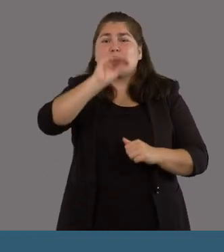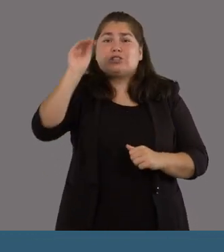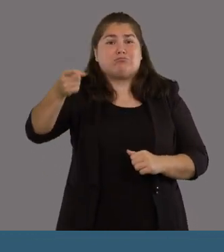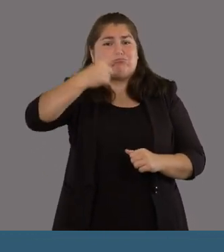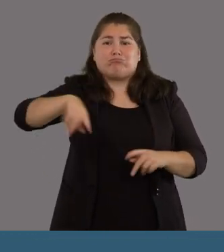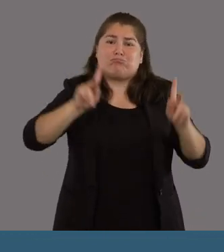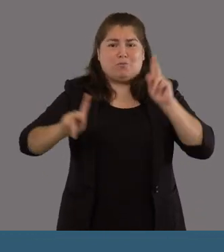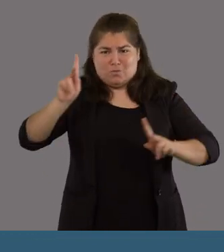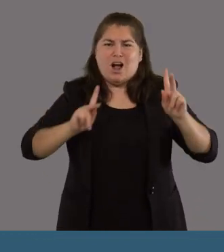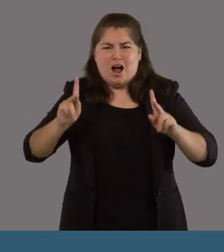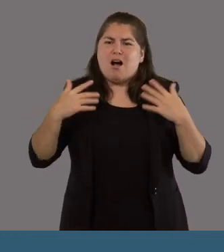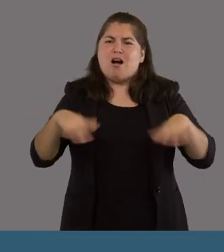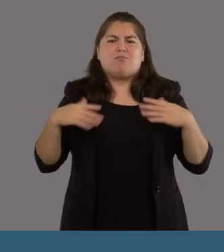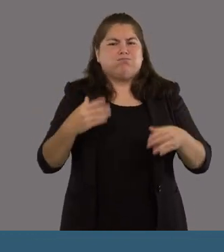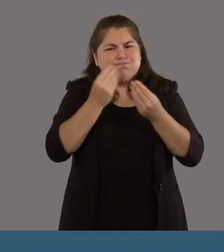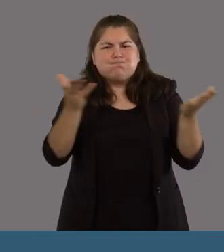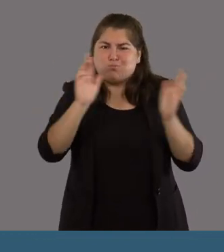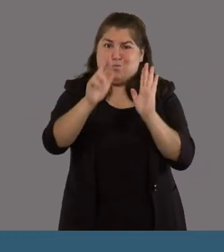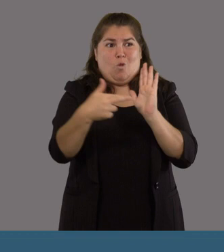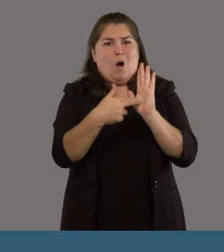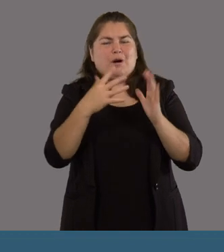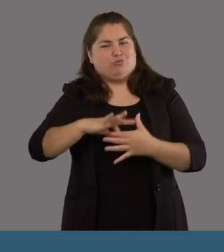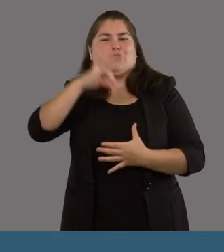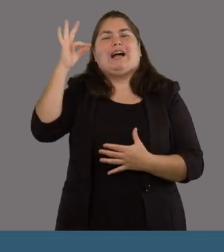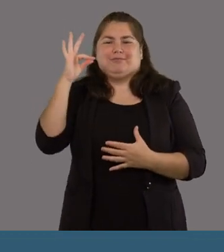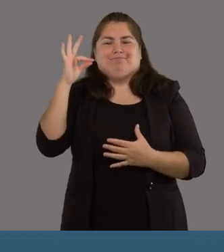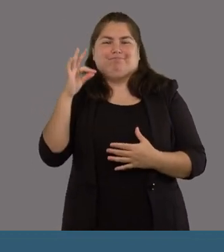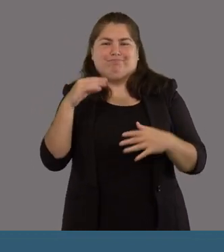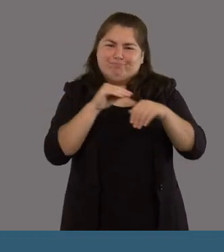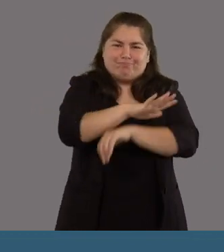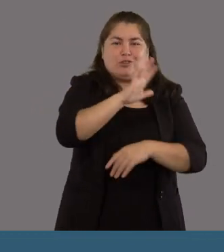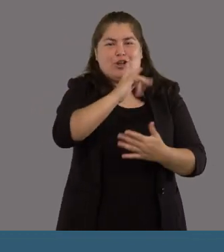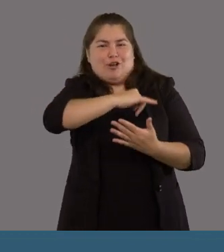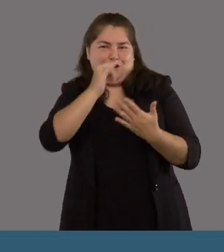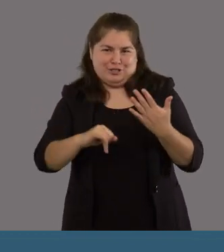The vast majority of participants expressed the role spirituality plays in their artwork.